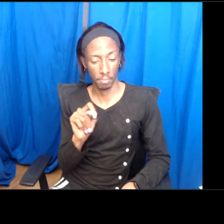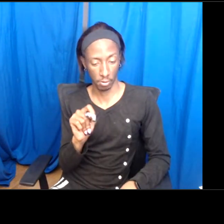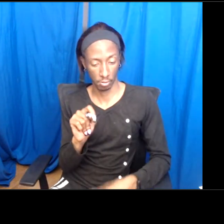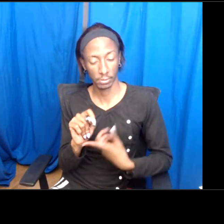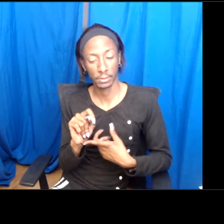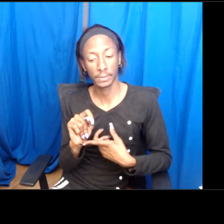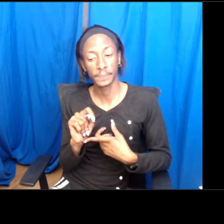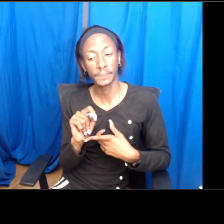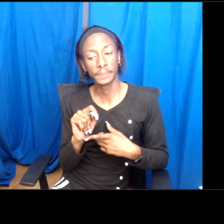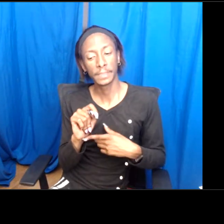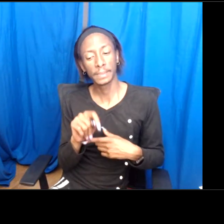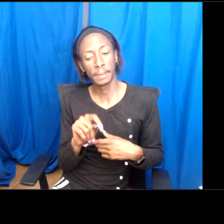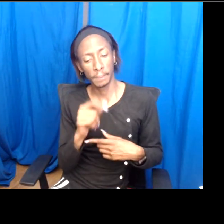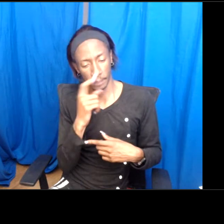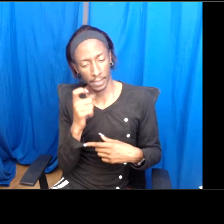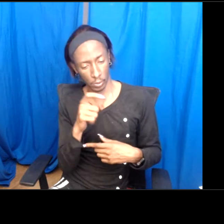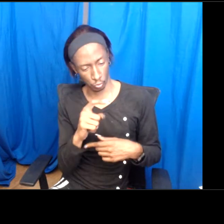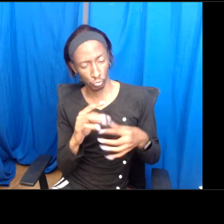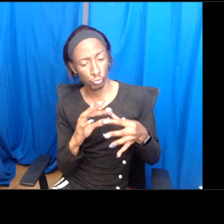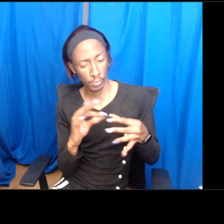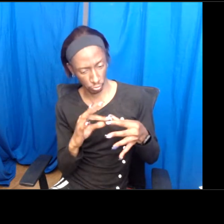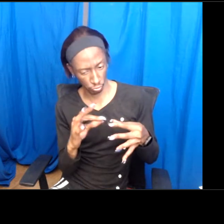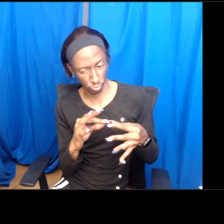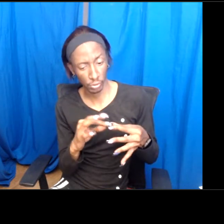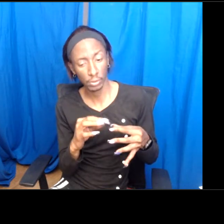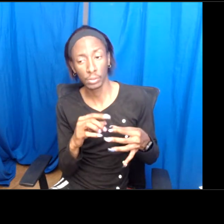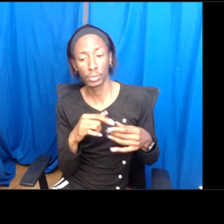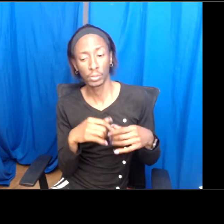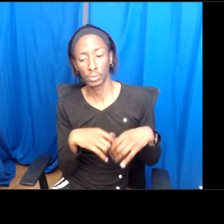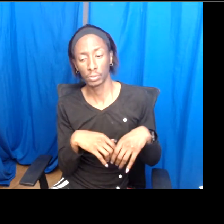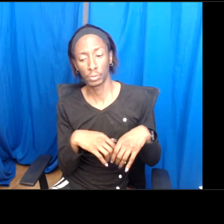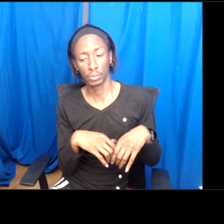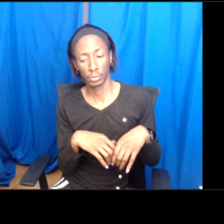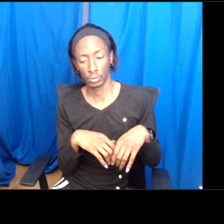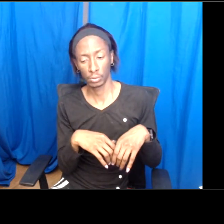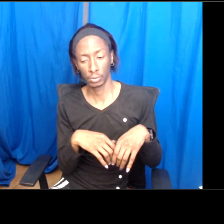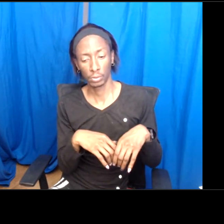Cause you mentioned going from the top of our coastline all the way down to Florida.